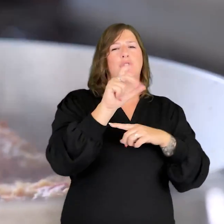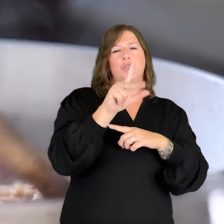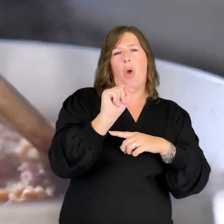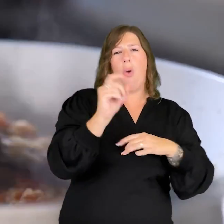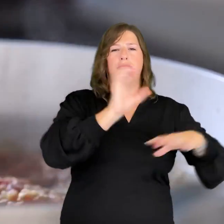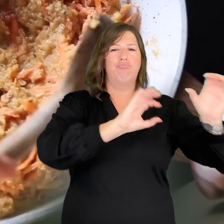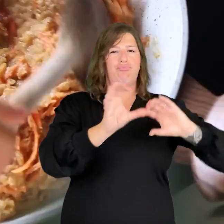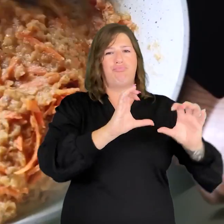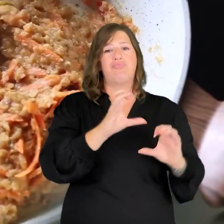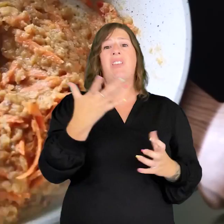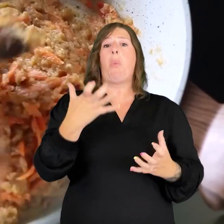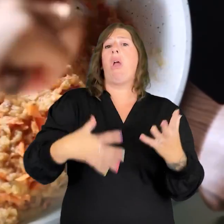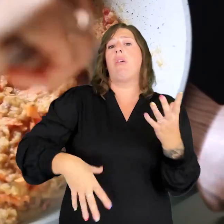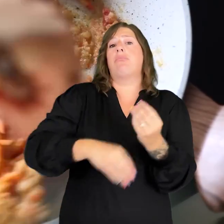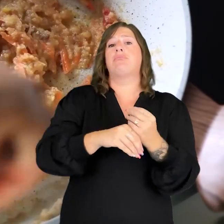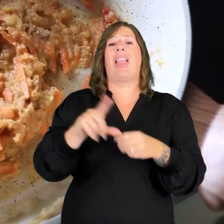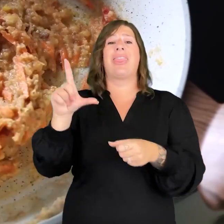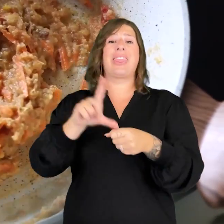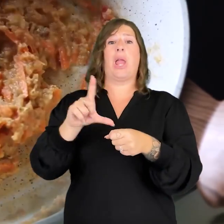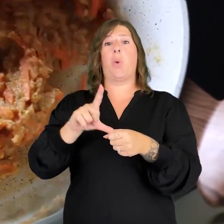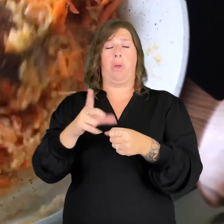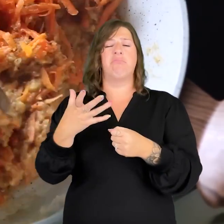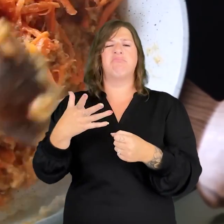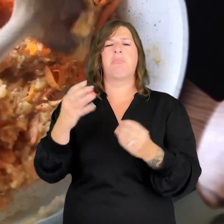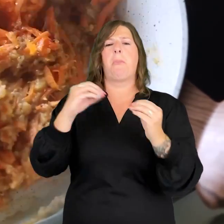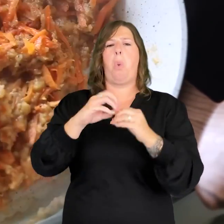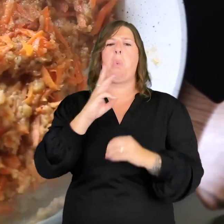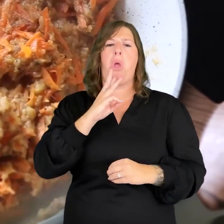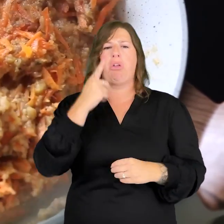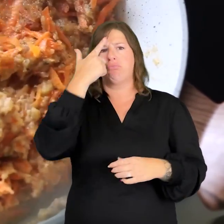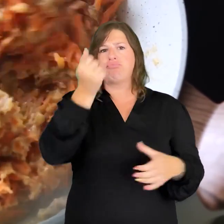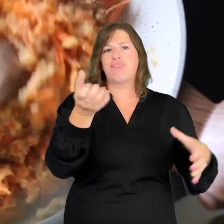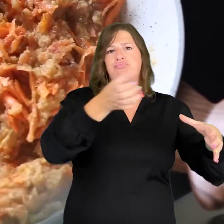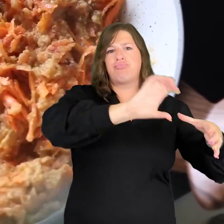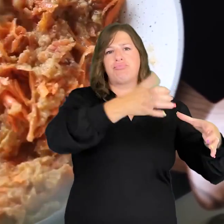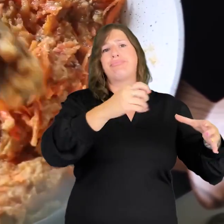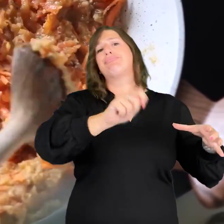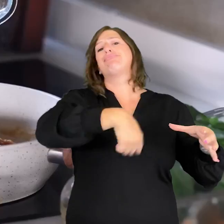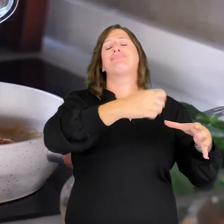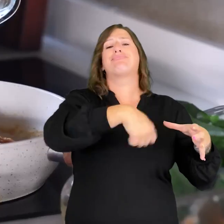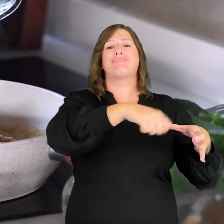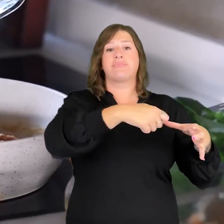you can rehydrate with a little bit more water to loosen up the lentils. And then we'll just let this all heat through.